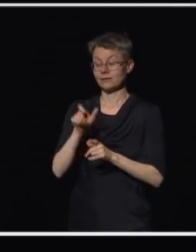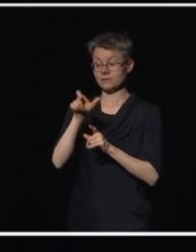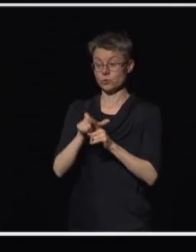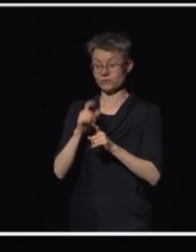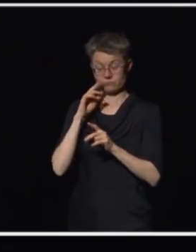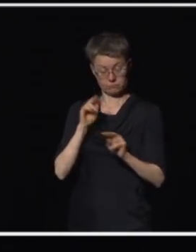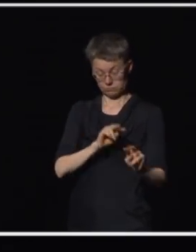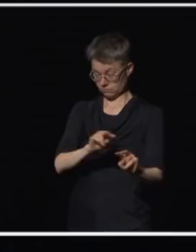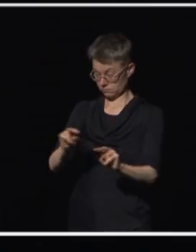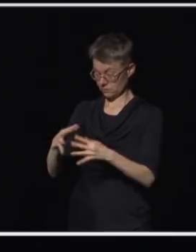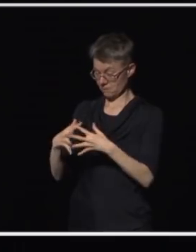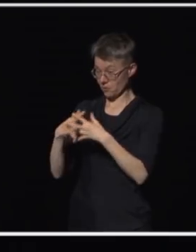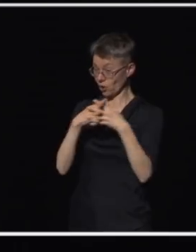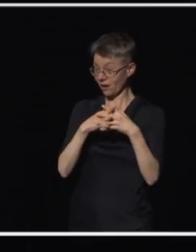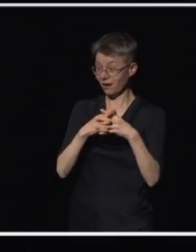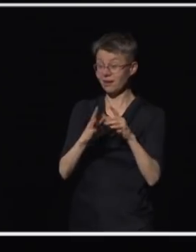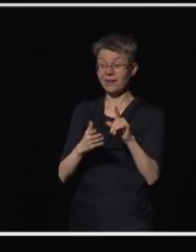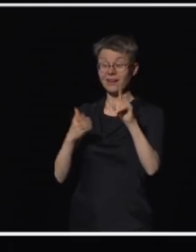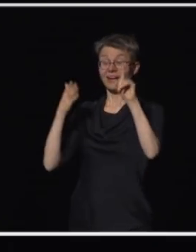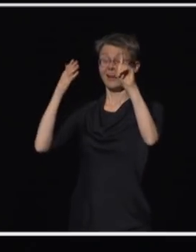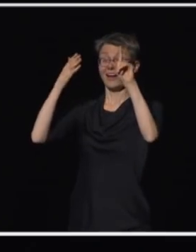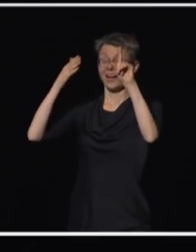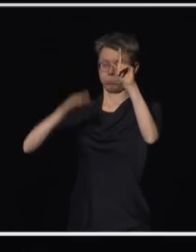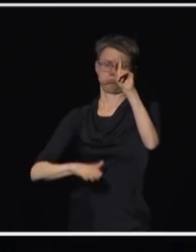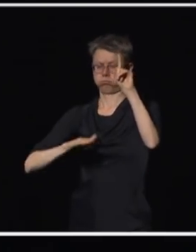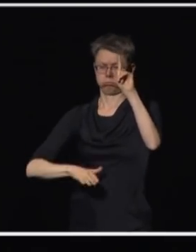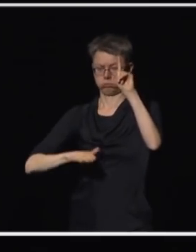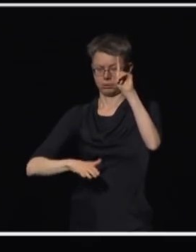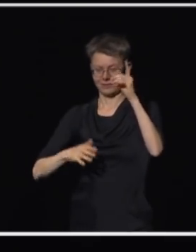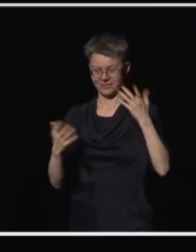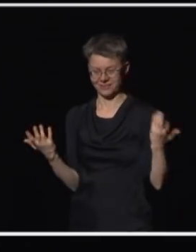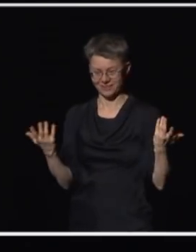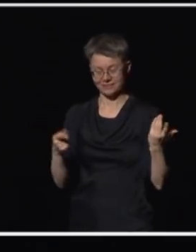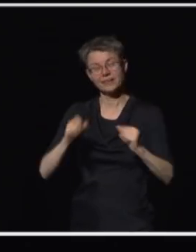which so often falls below what that imagined thing is --